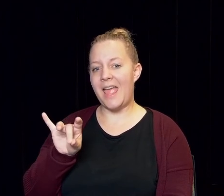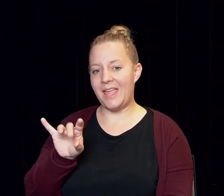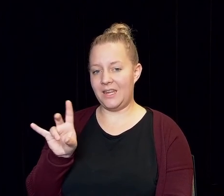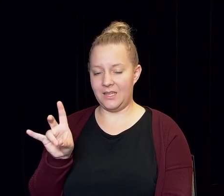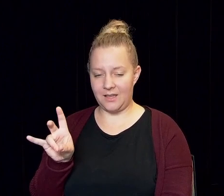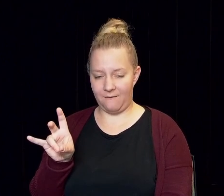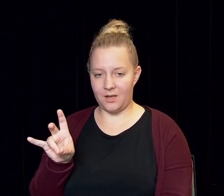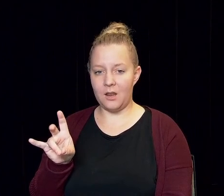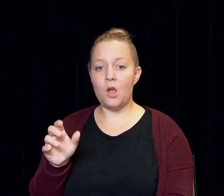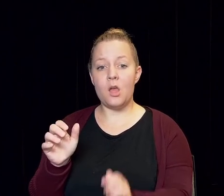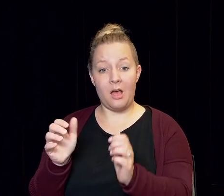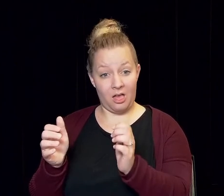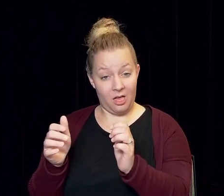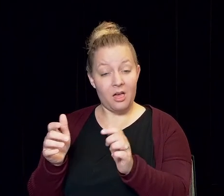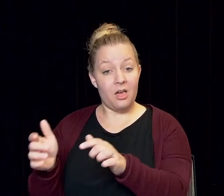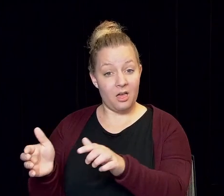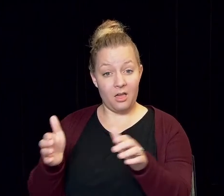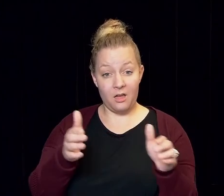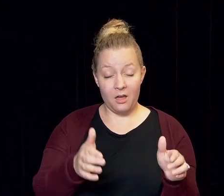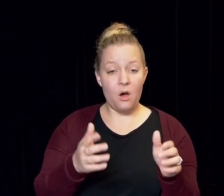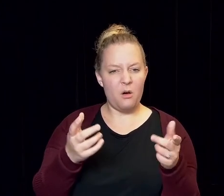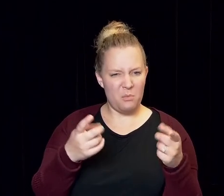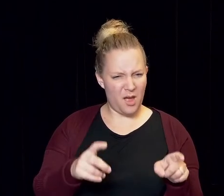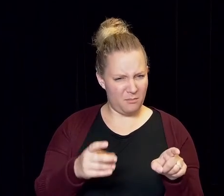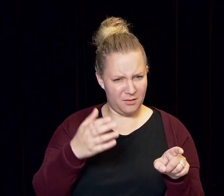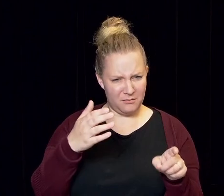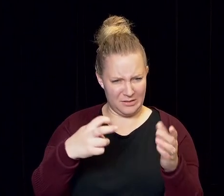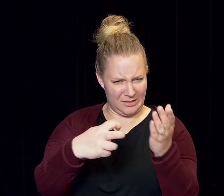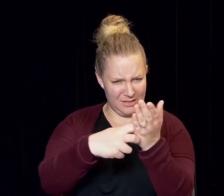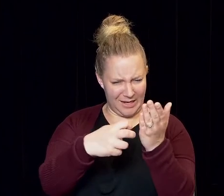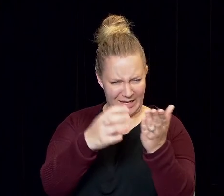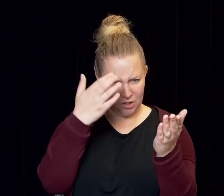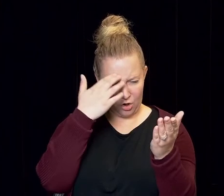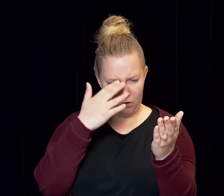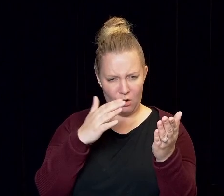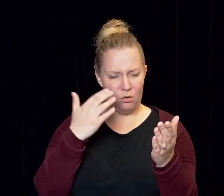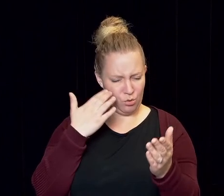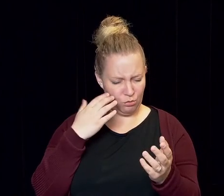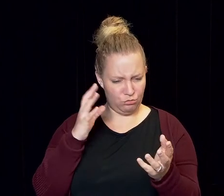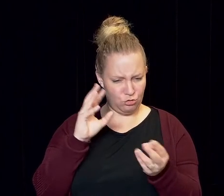Okay but then, what happens when I don't know the ticket but instead I know the total cost?